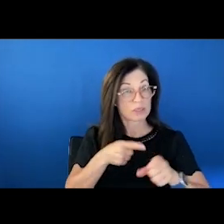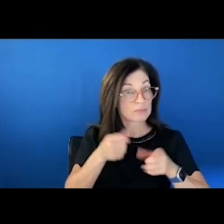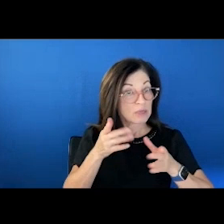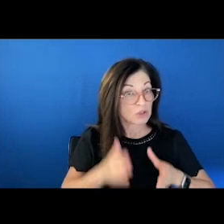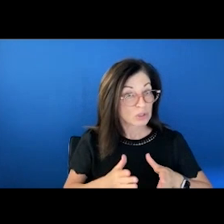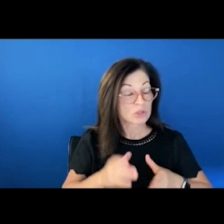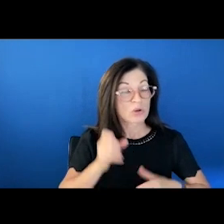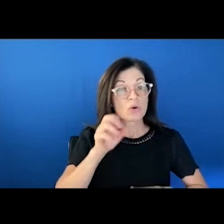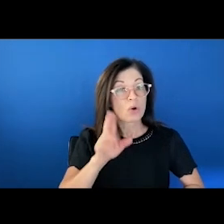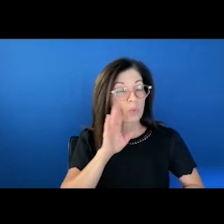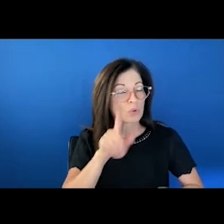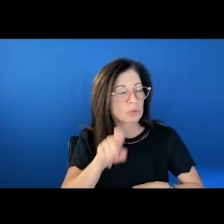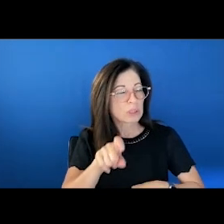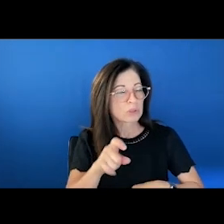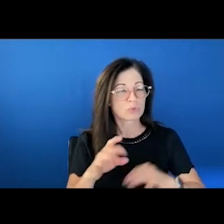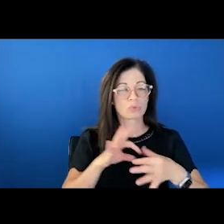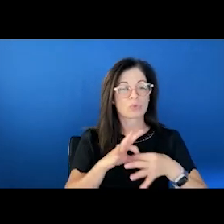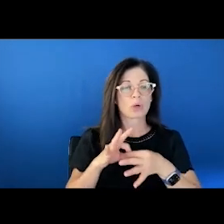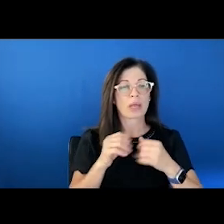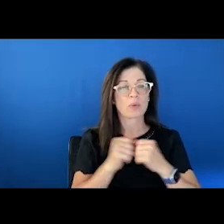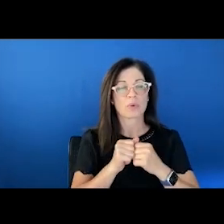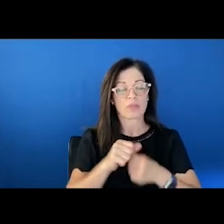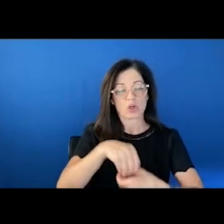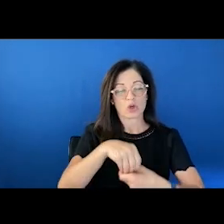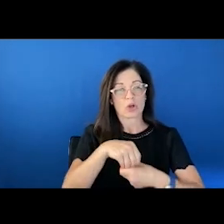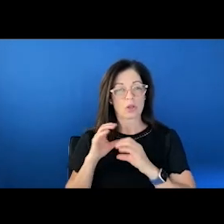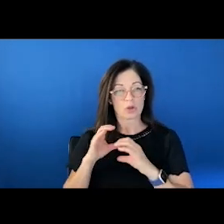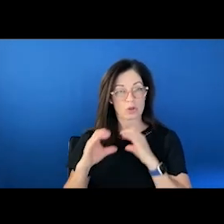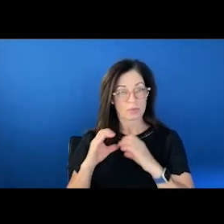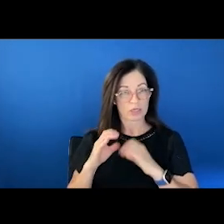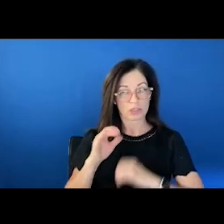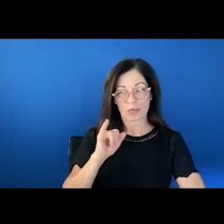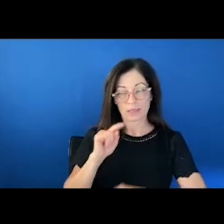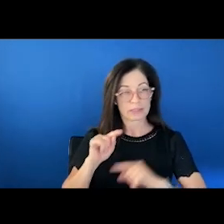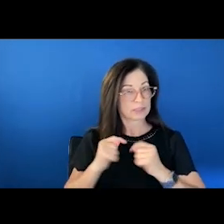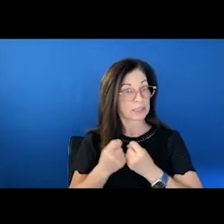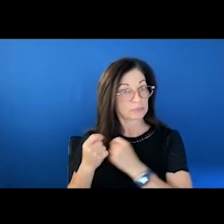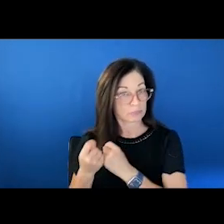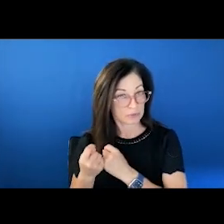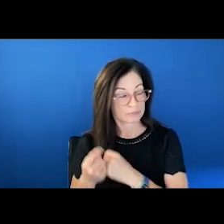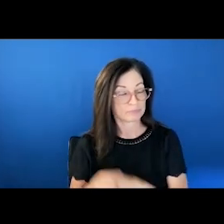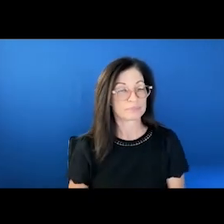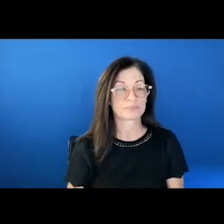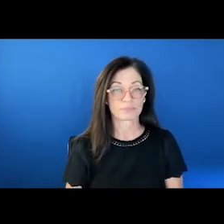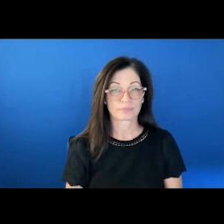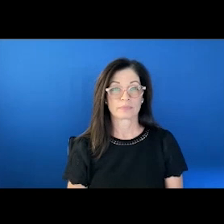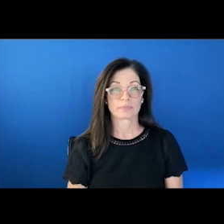will you need to coordinate with the internal communications and IT teams?